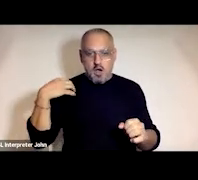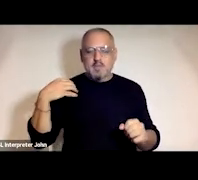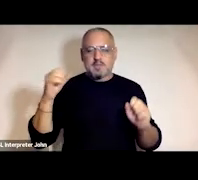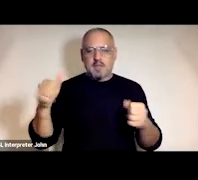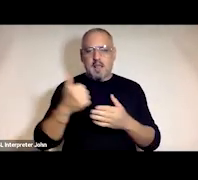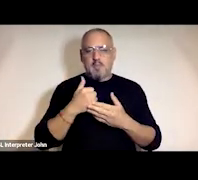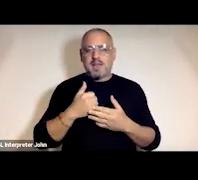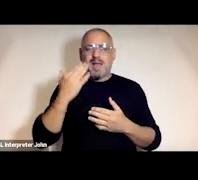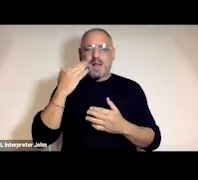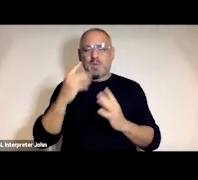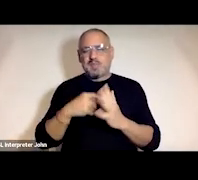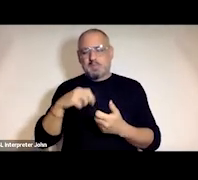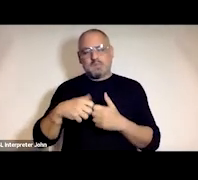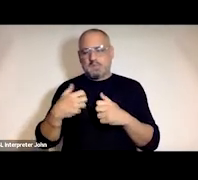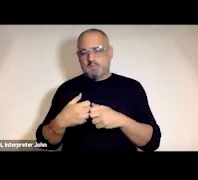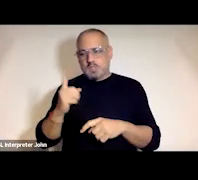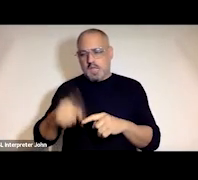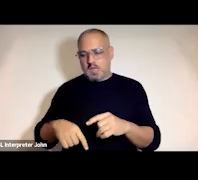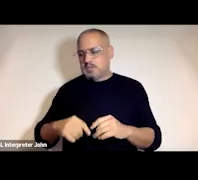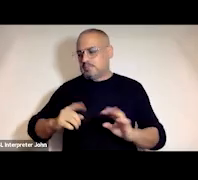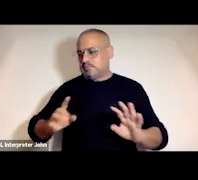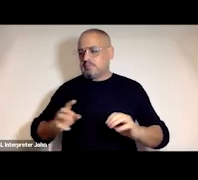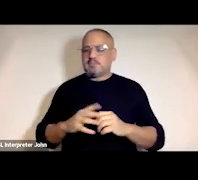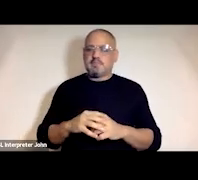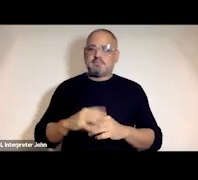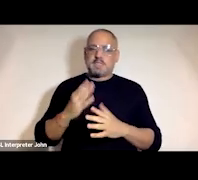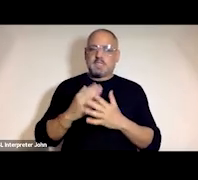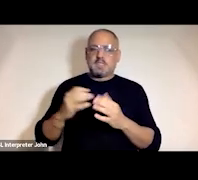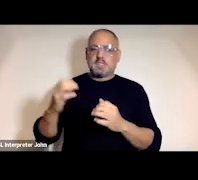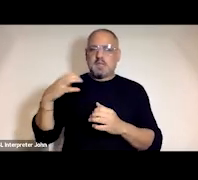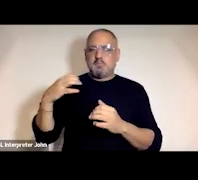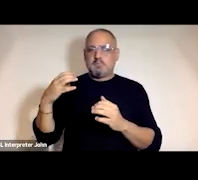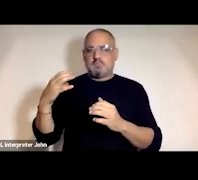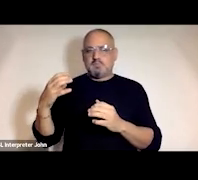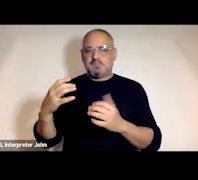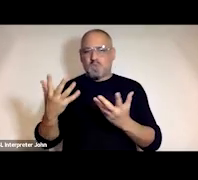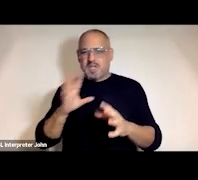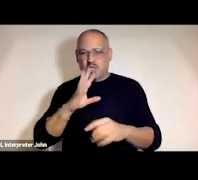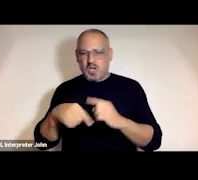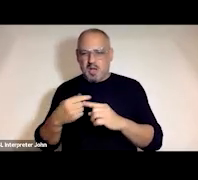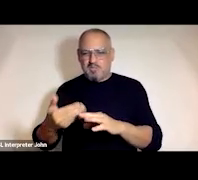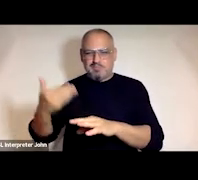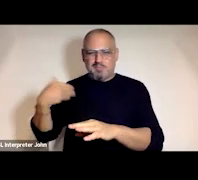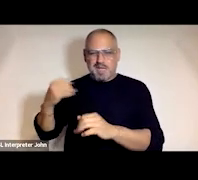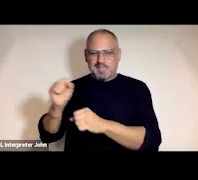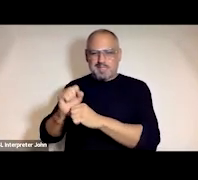I know sometimes that's difficult to achieve. Some employers don't want to talk about past employees, and they have rules against that,